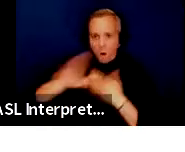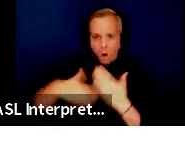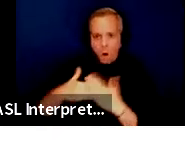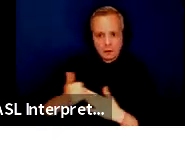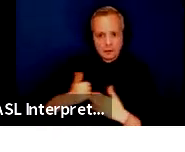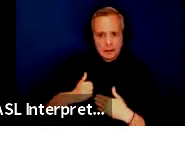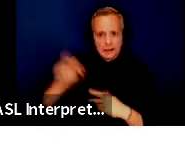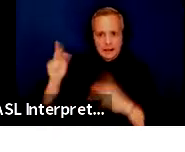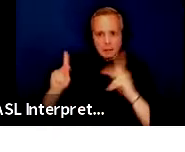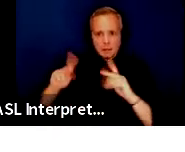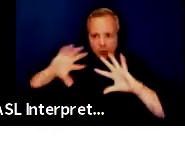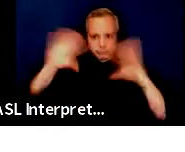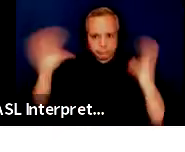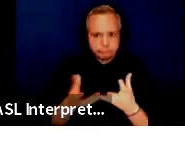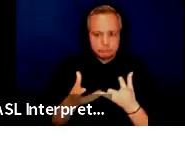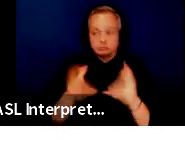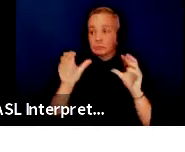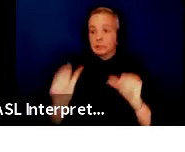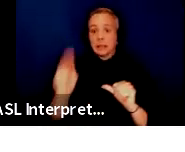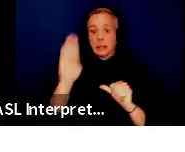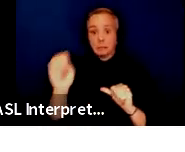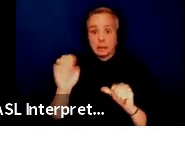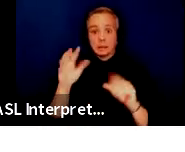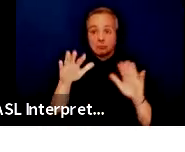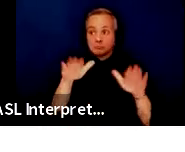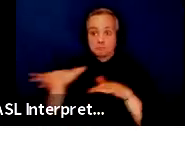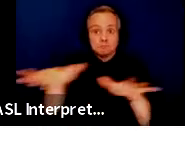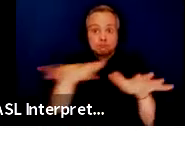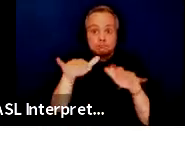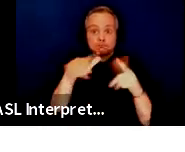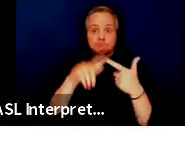THIS COULD BE MOBILITY, SIGHT, HEARING, OR INTELLECTUAL.